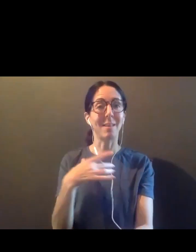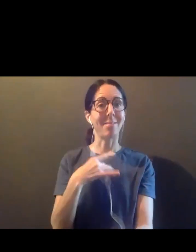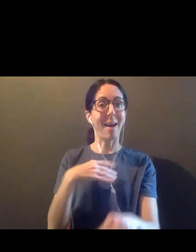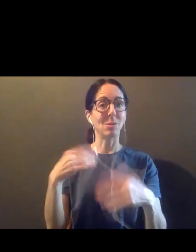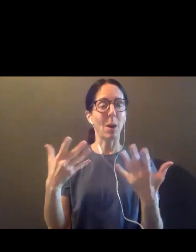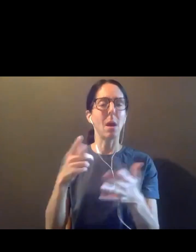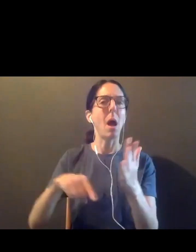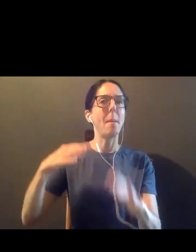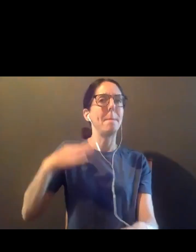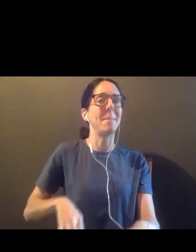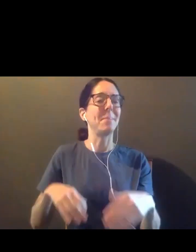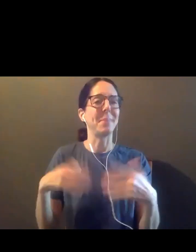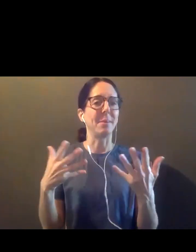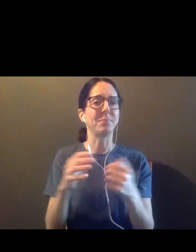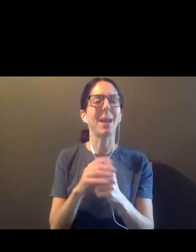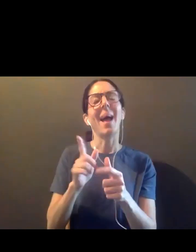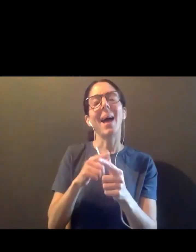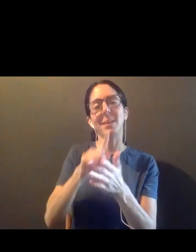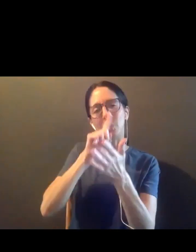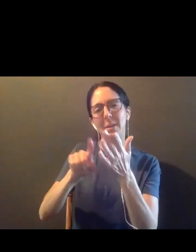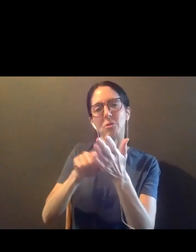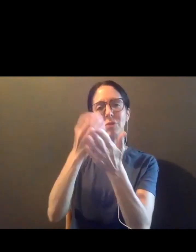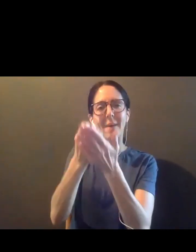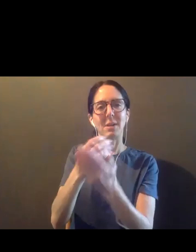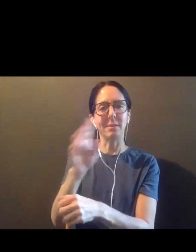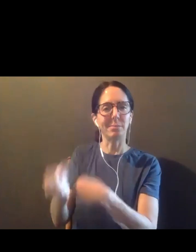And then it’s backed by the research evidence followed after that.